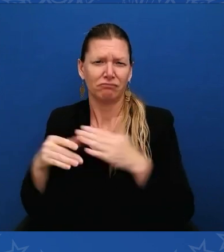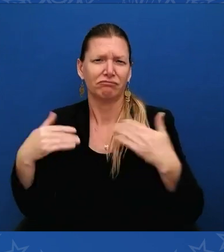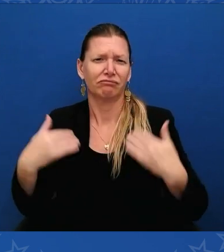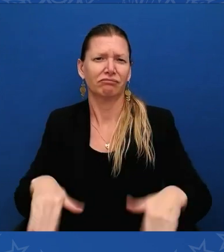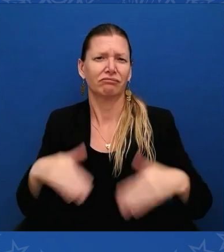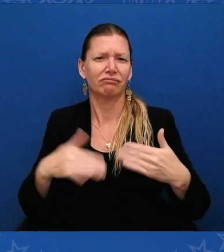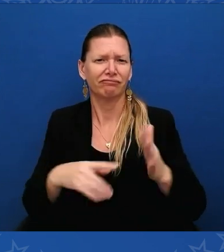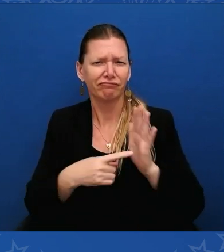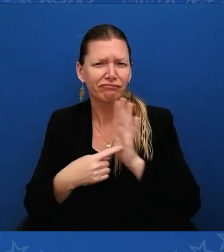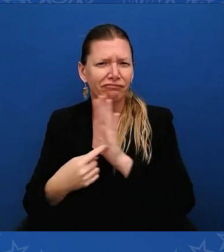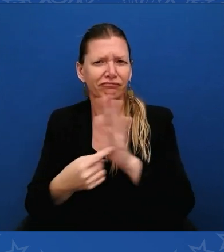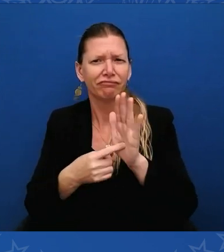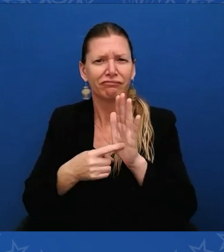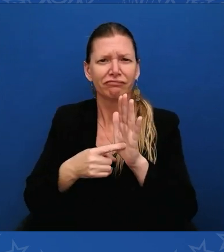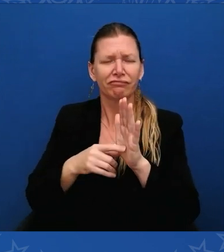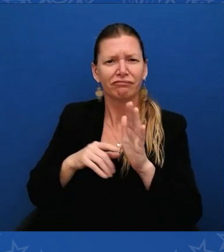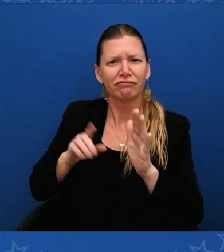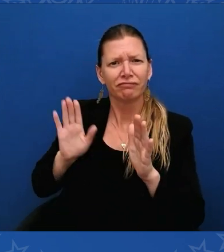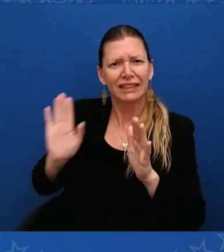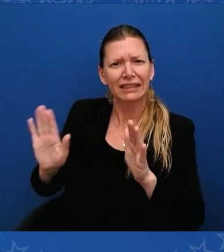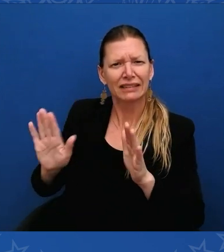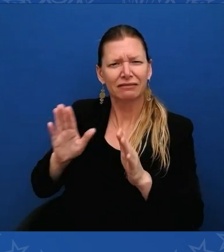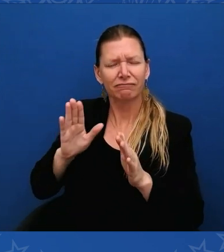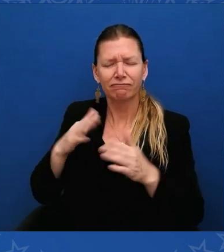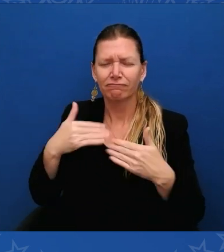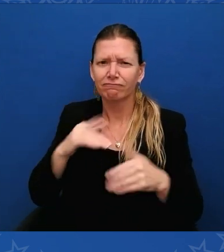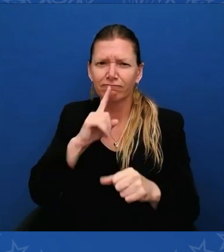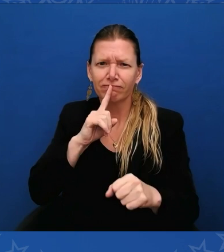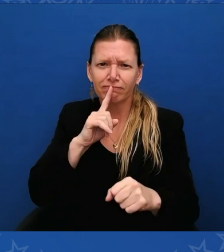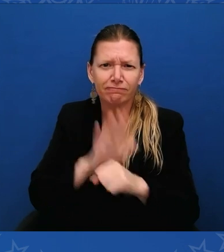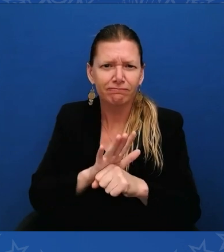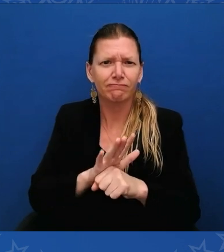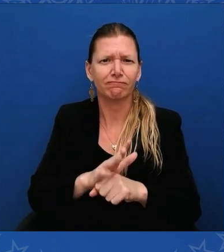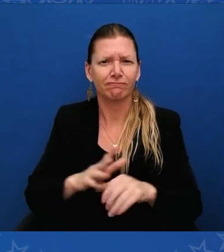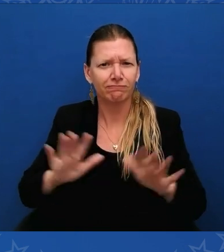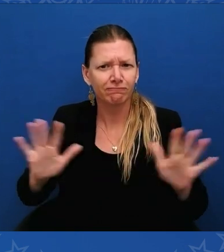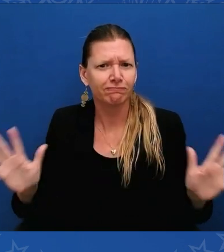to ensuring that our government looks like us, looks like America.